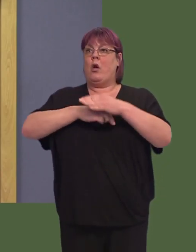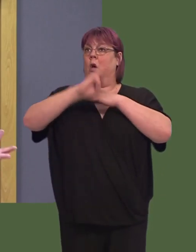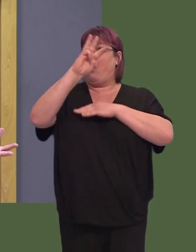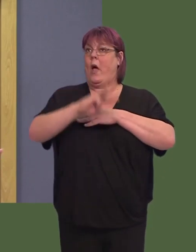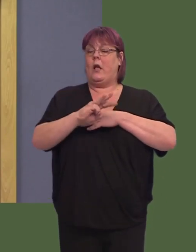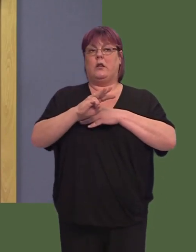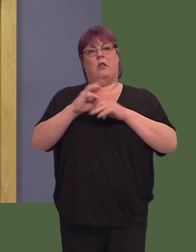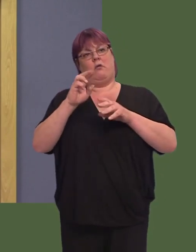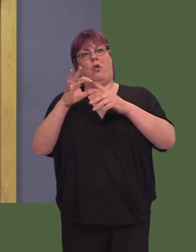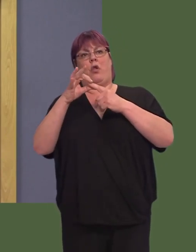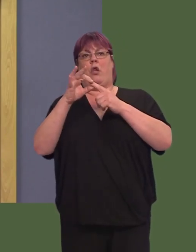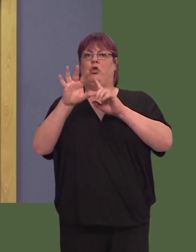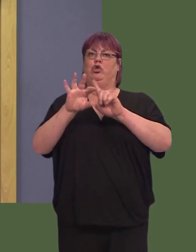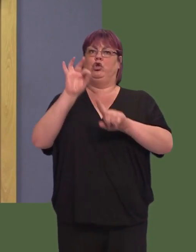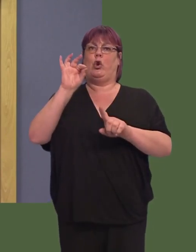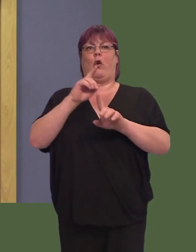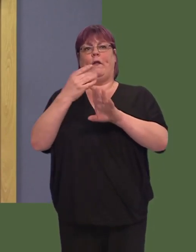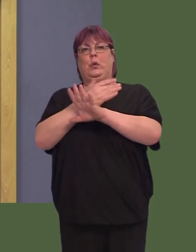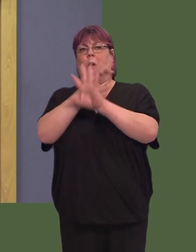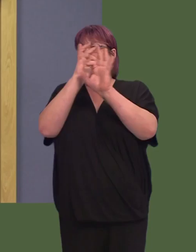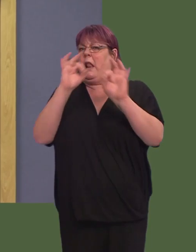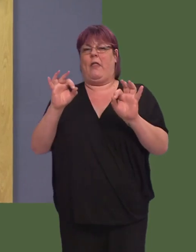or more delays to a decision, are costly.